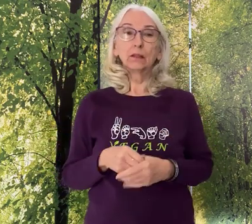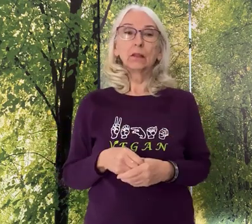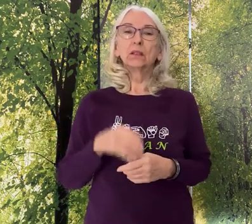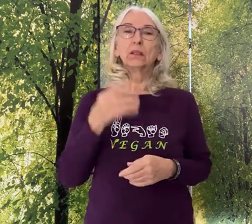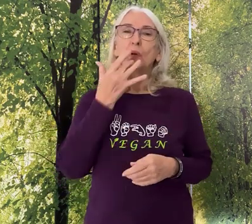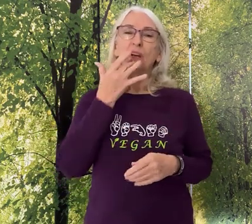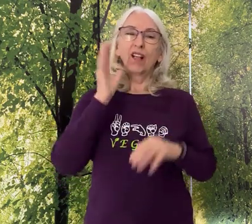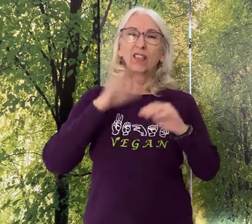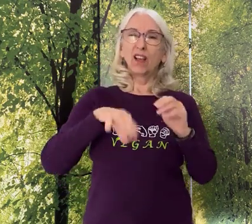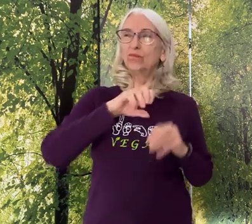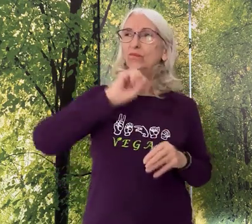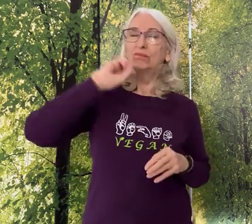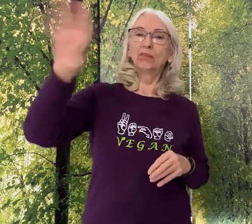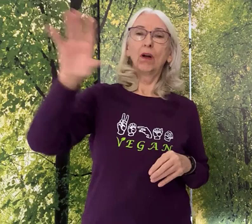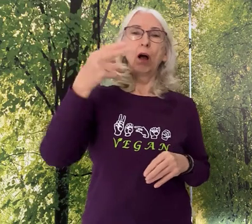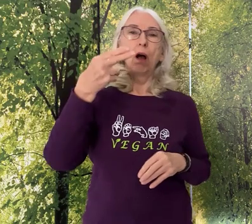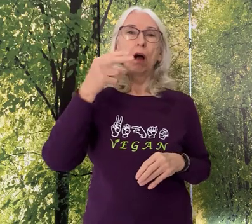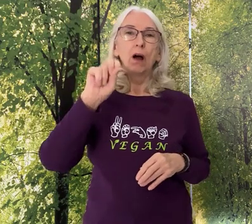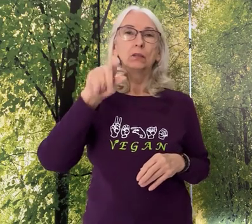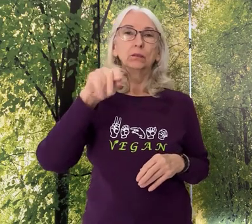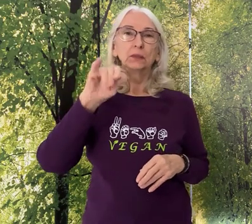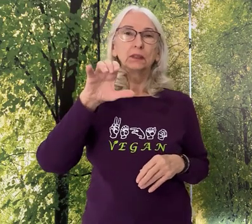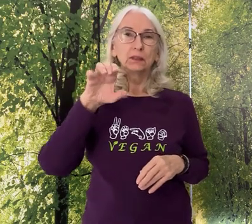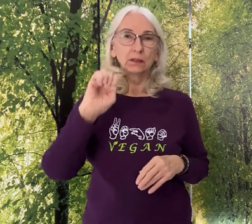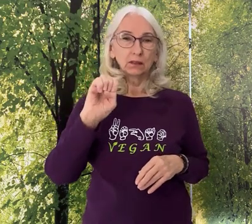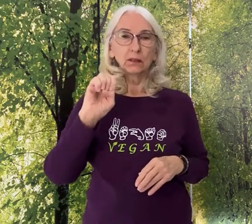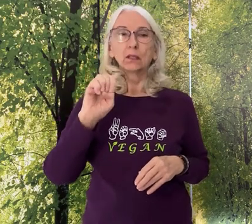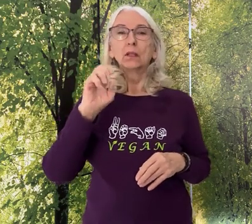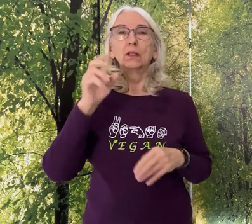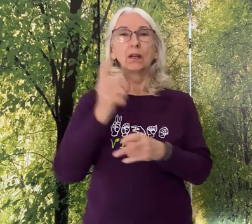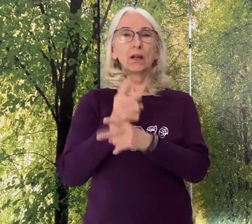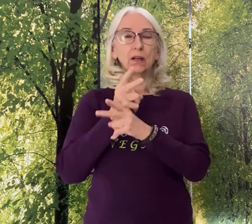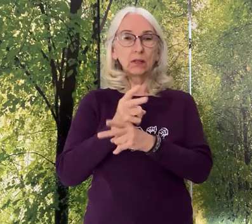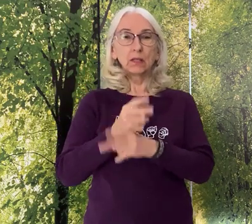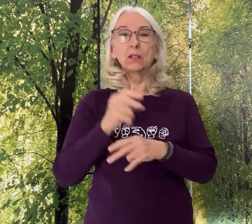Rather than send her back to hospice care,